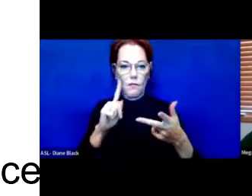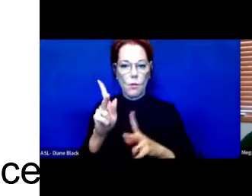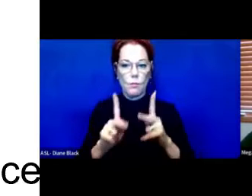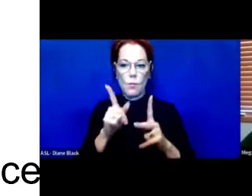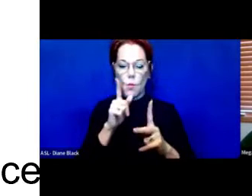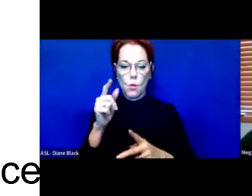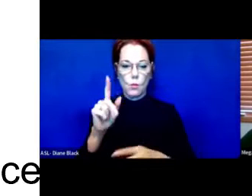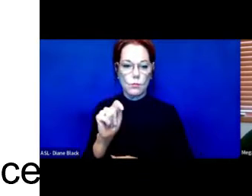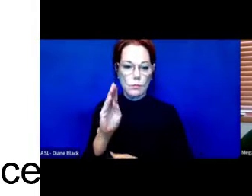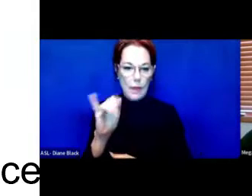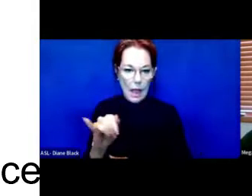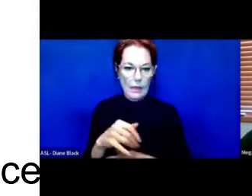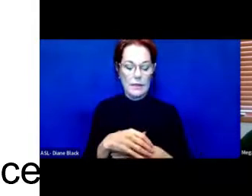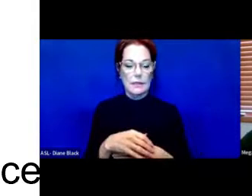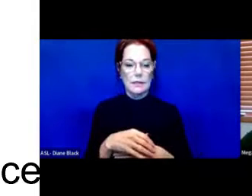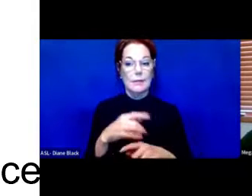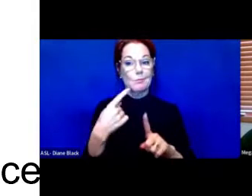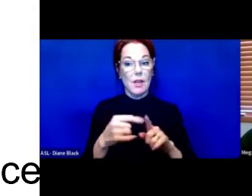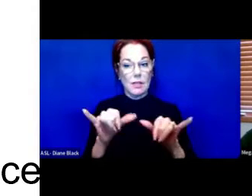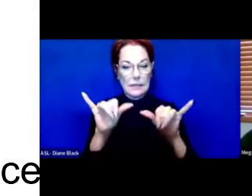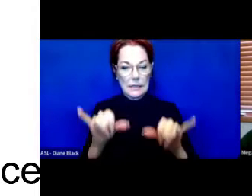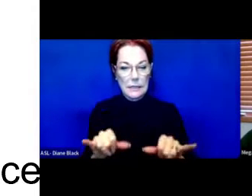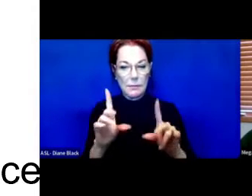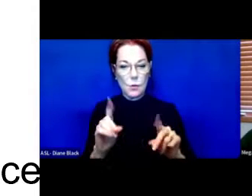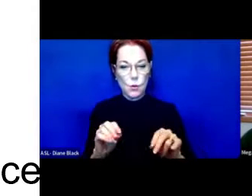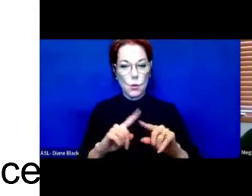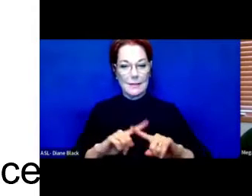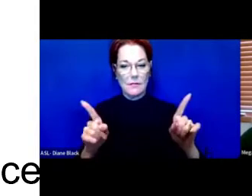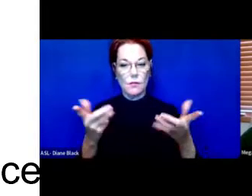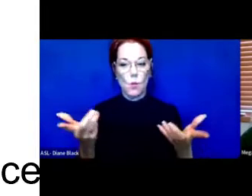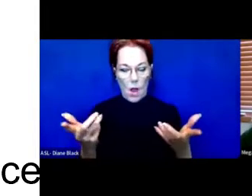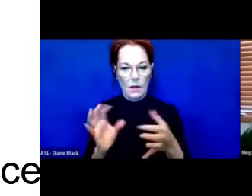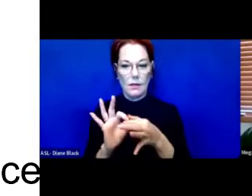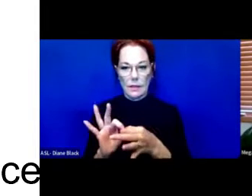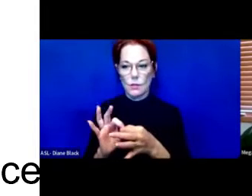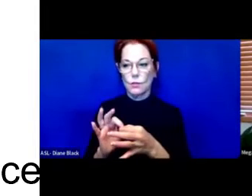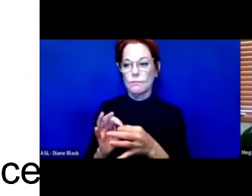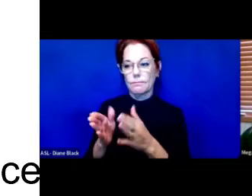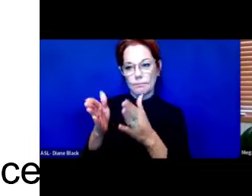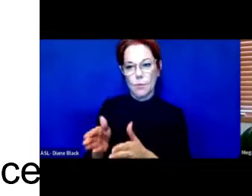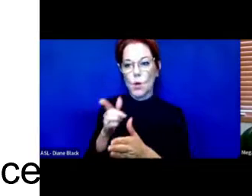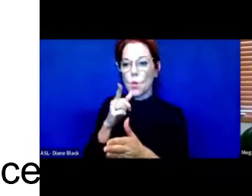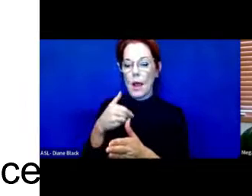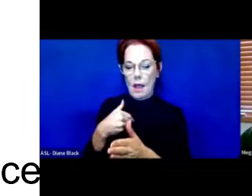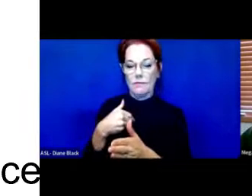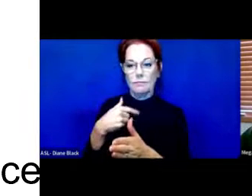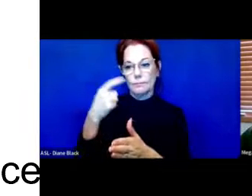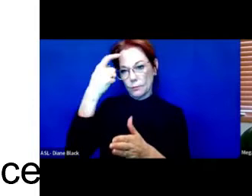system do differently, to improve responses to individuals living with a brain injury. So that's sort of the origin of the